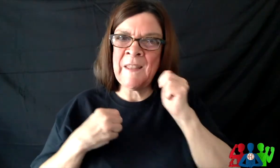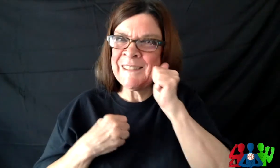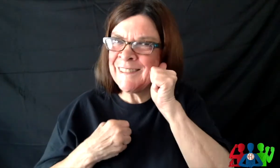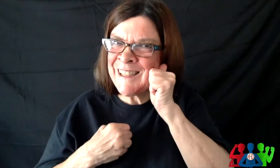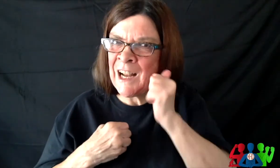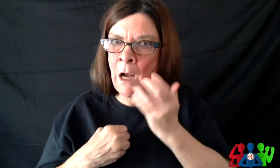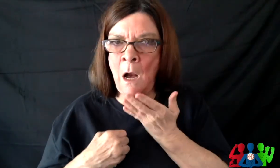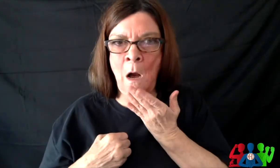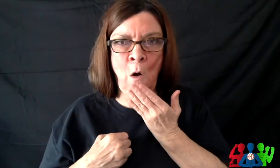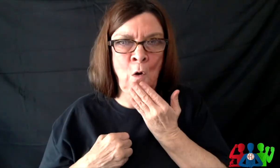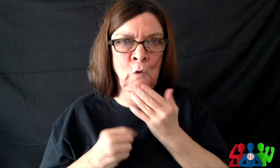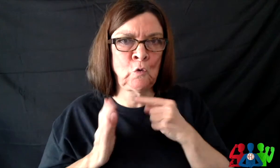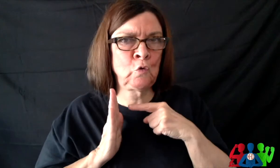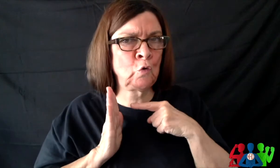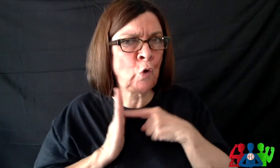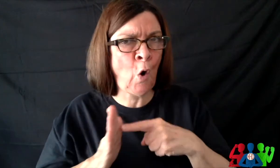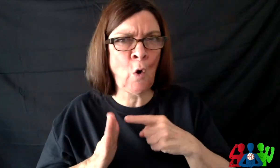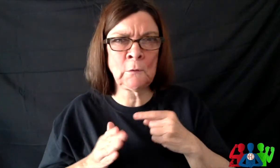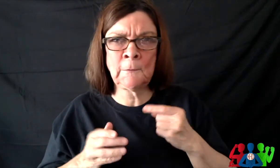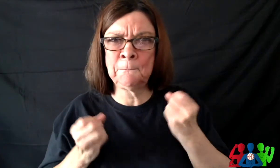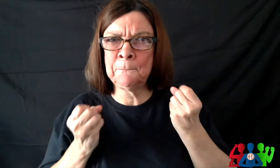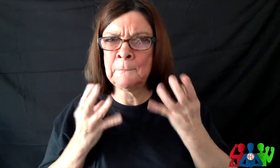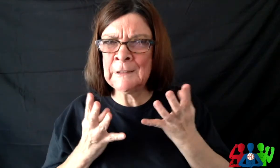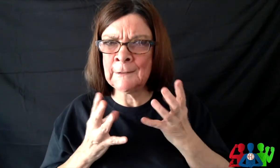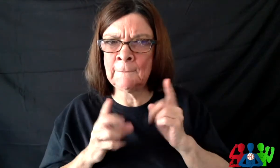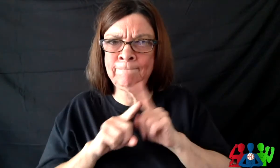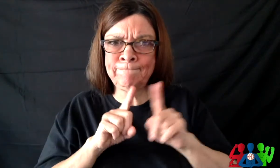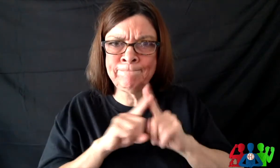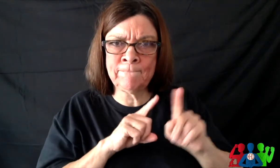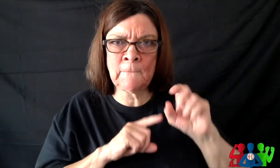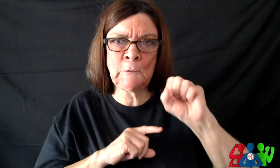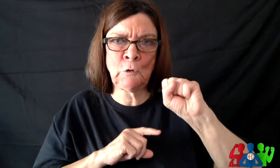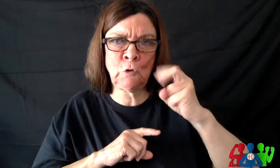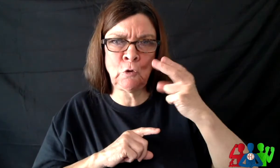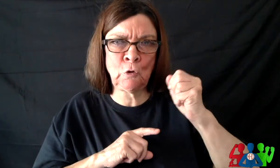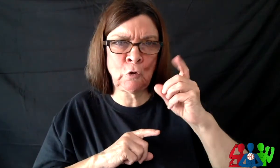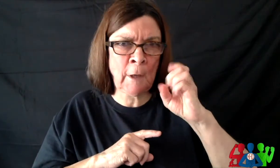painting people of color, and there are several reasons for that. One reason is that their